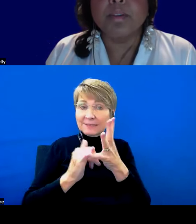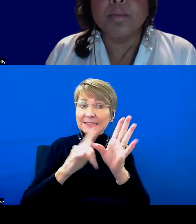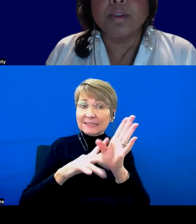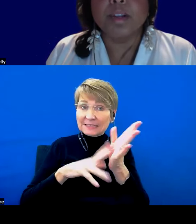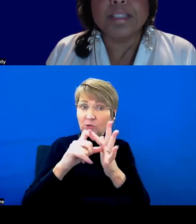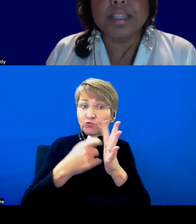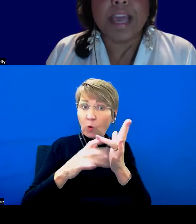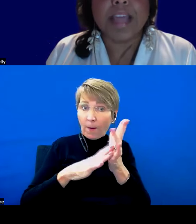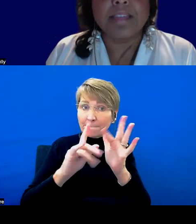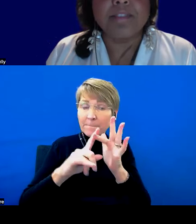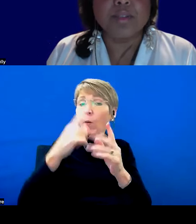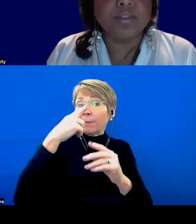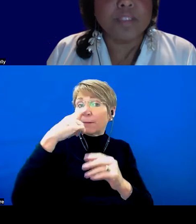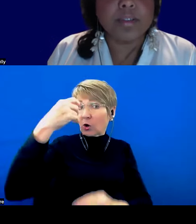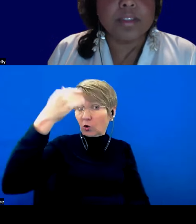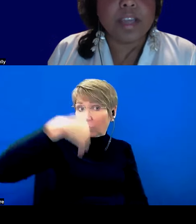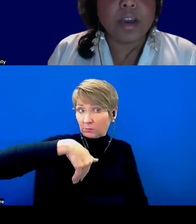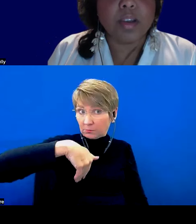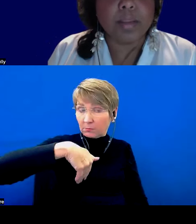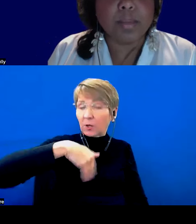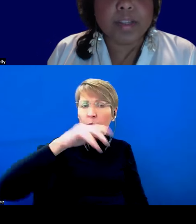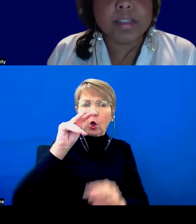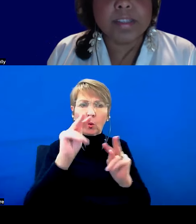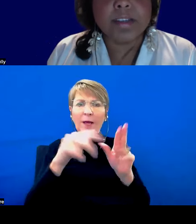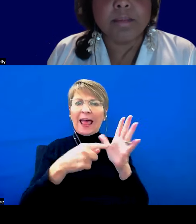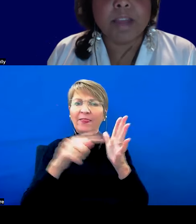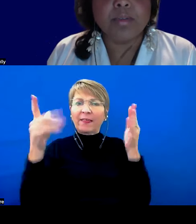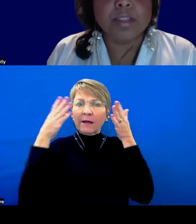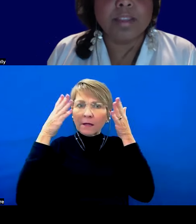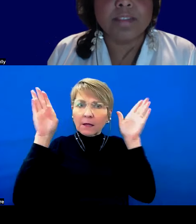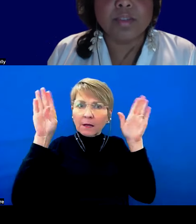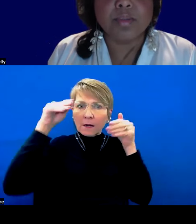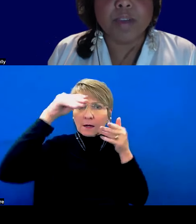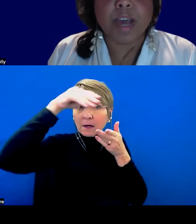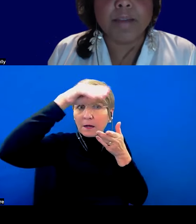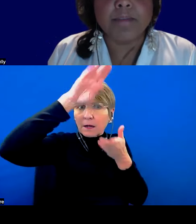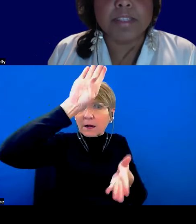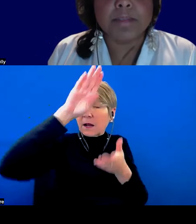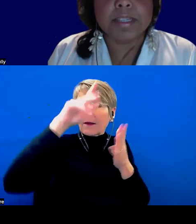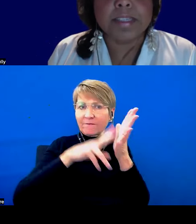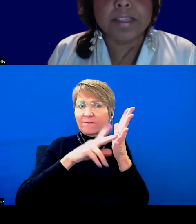more closely at the visual fields, their ocular motor system and also the visual vestibular system